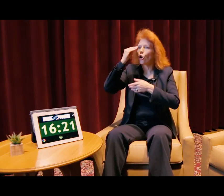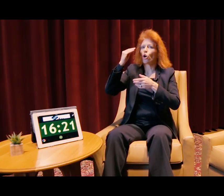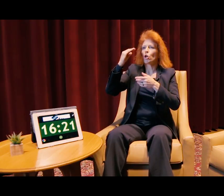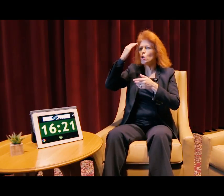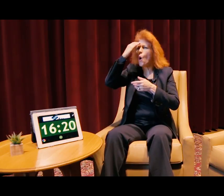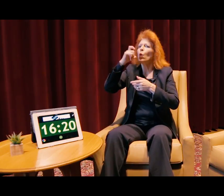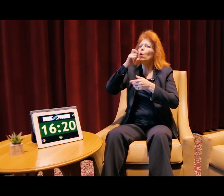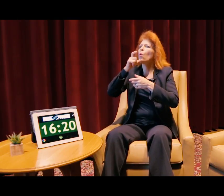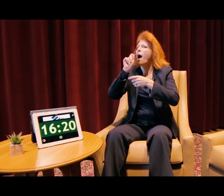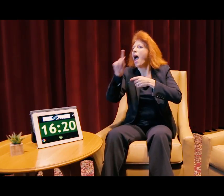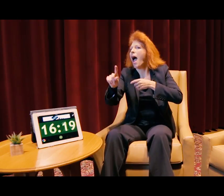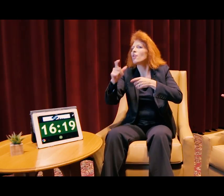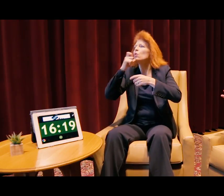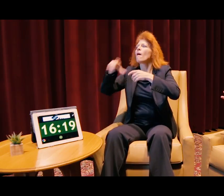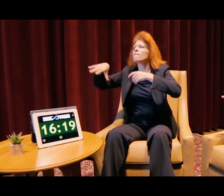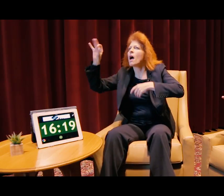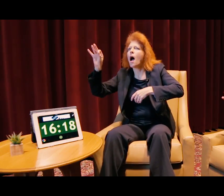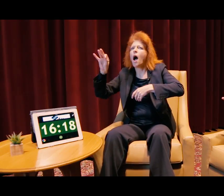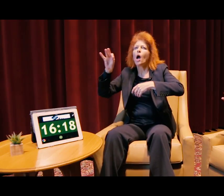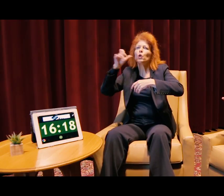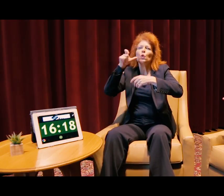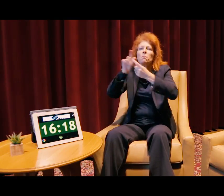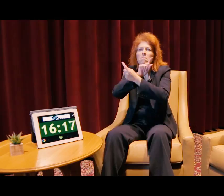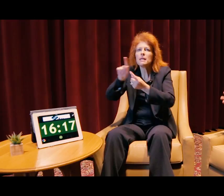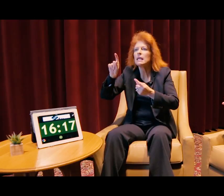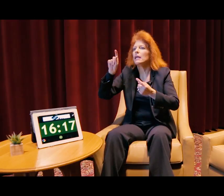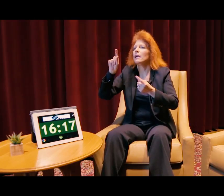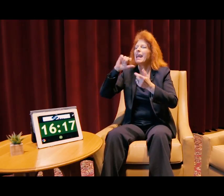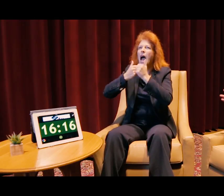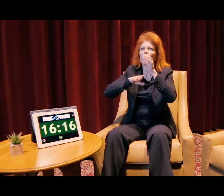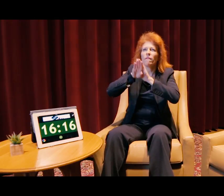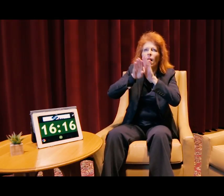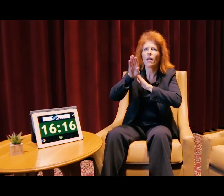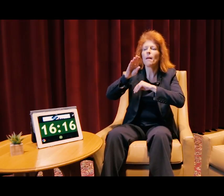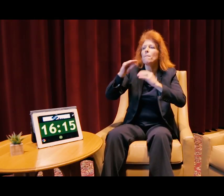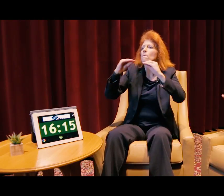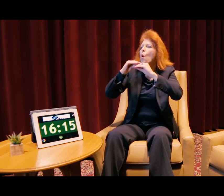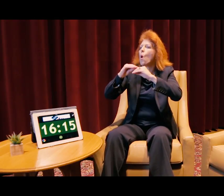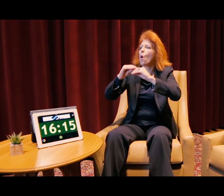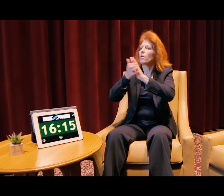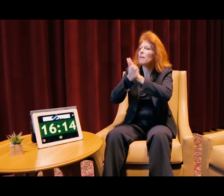"Who do I need to ask a question of? "Where do I need to explore developing "further abilities or skills?"